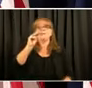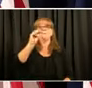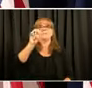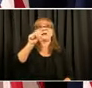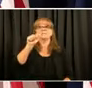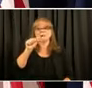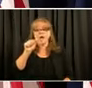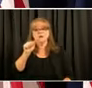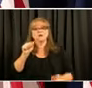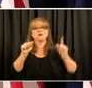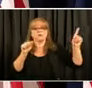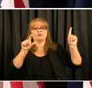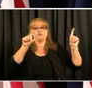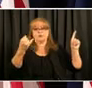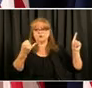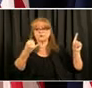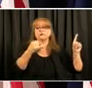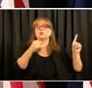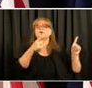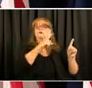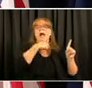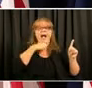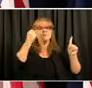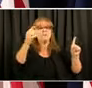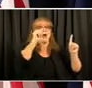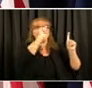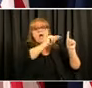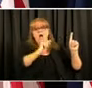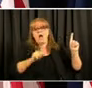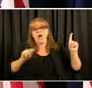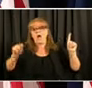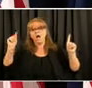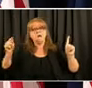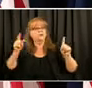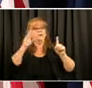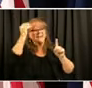other many other local community sites cova19.colorado.gov you can look it up